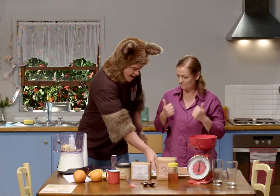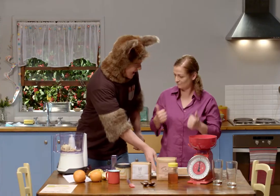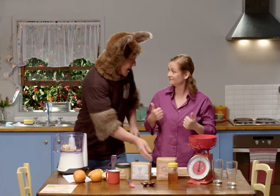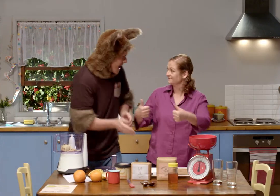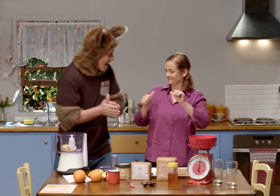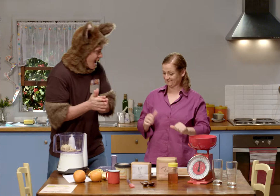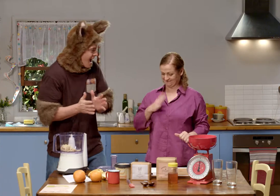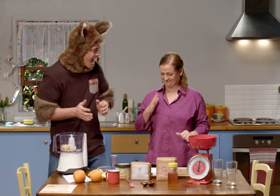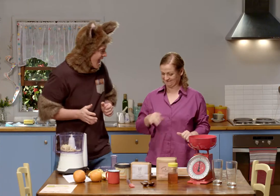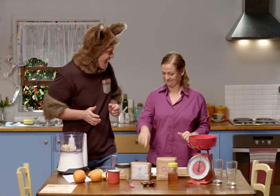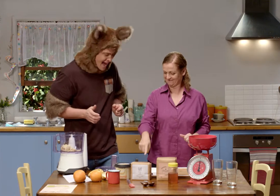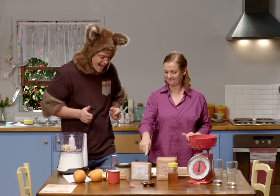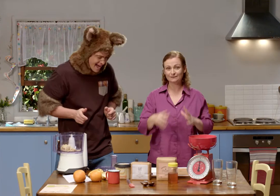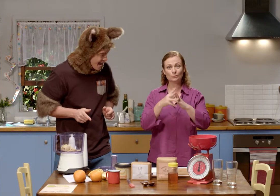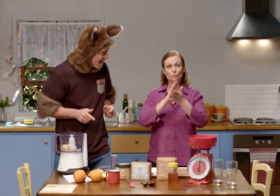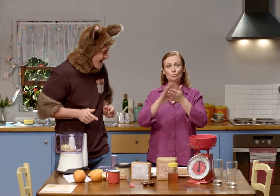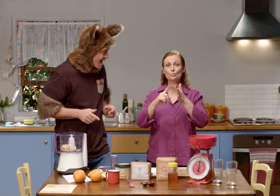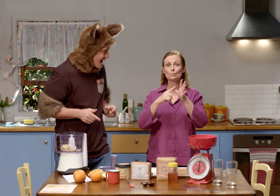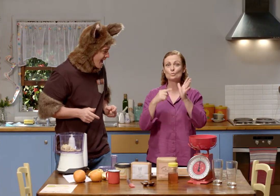Great, now we need to add the wheat germ.